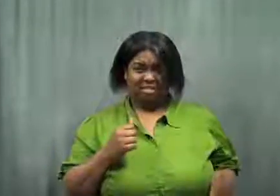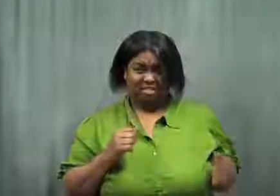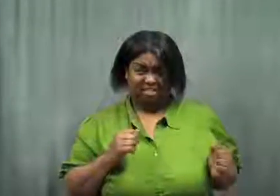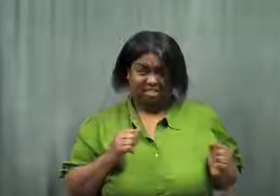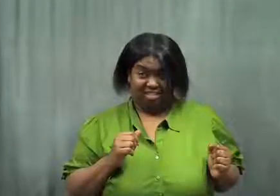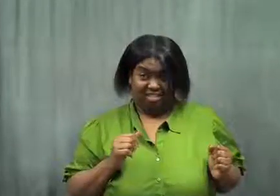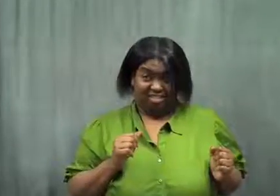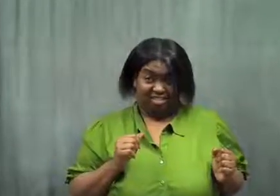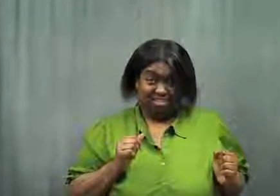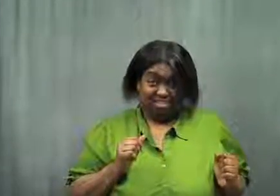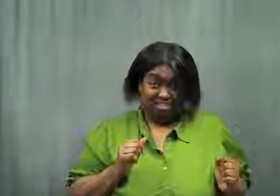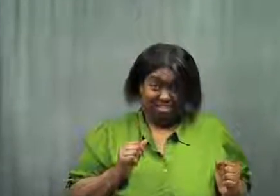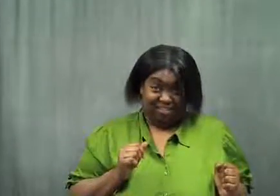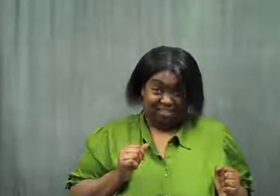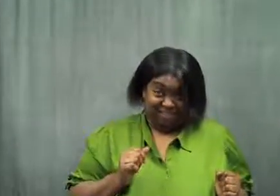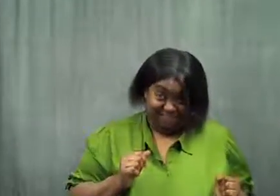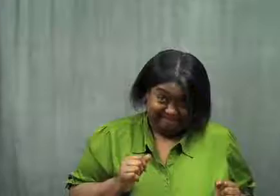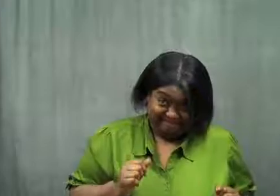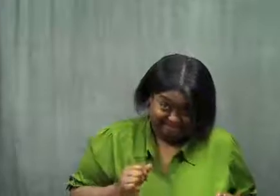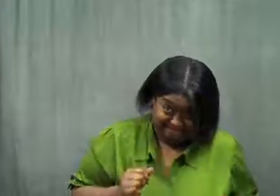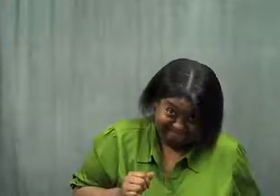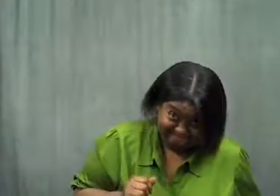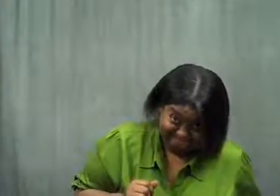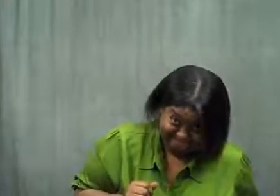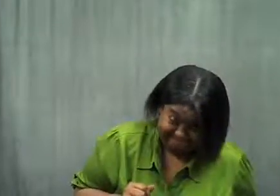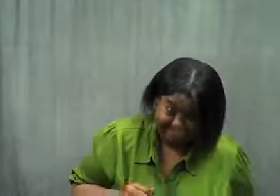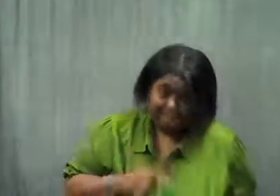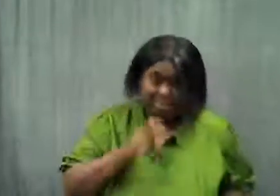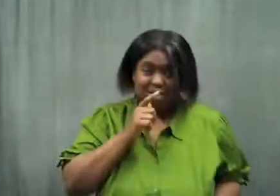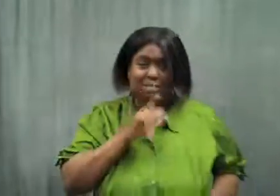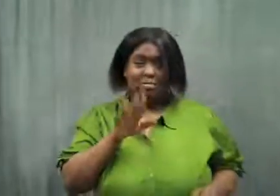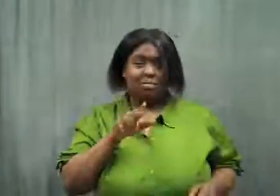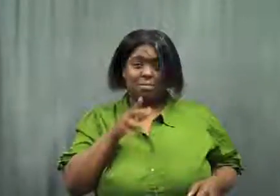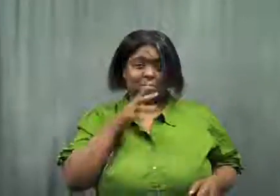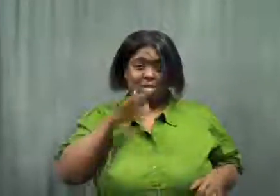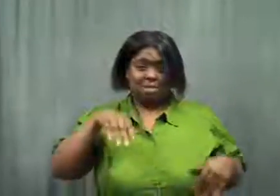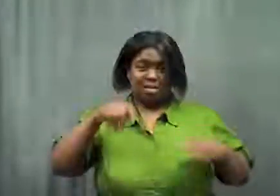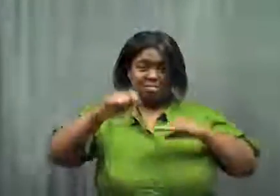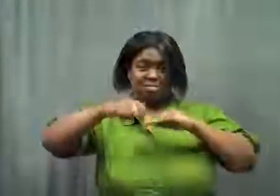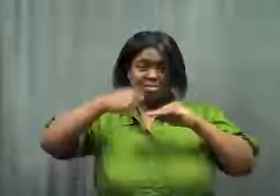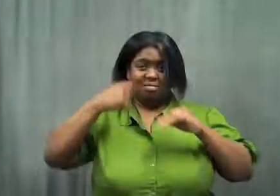I was just pulling away down and forward from that comb, wherever it was! My sister said, "Mom isn't even touching your hair!"